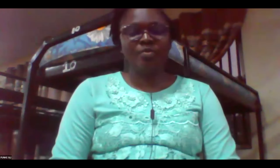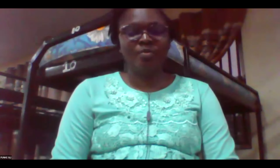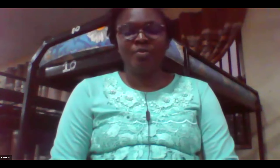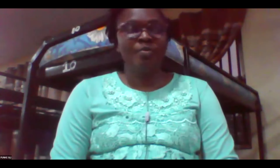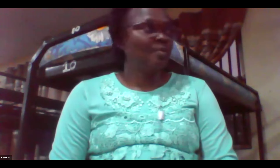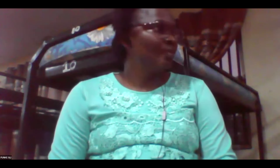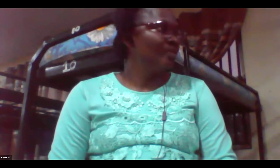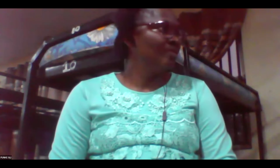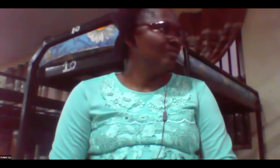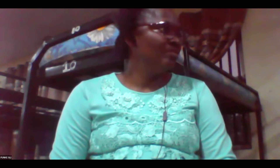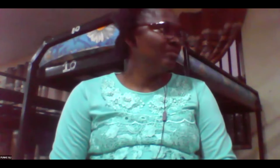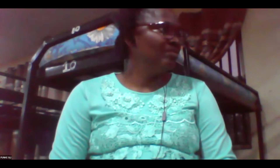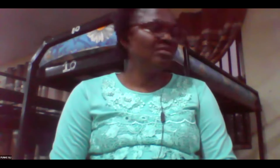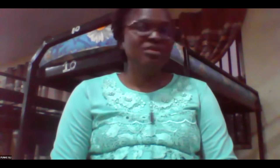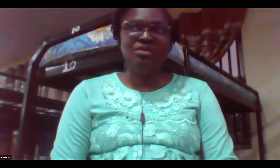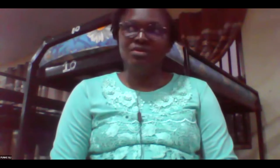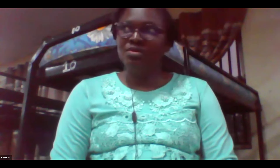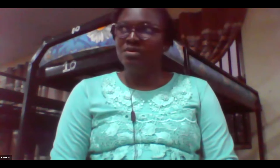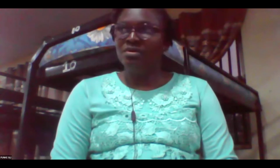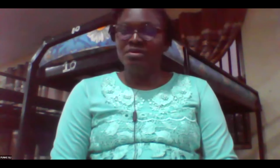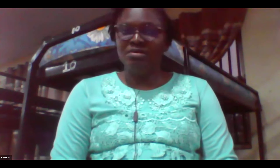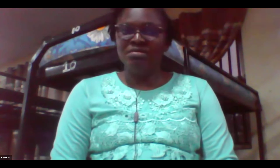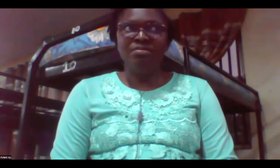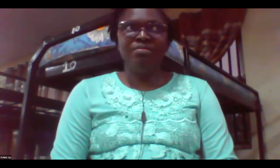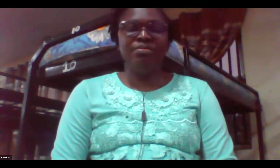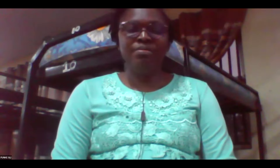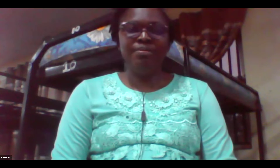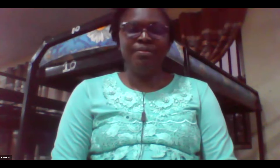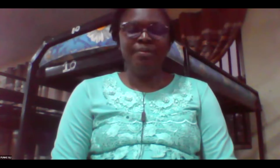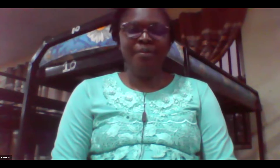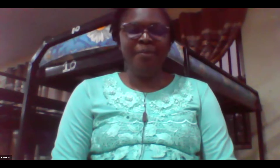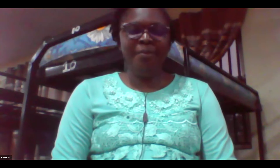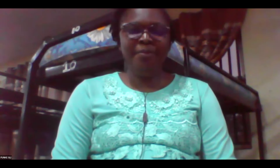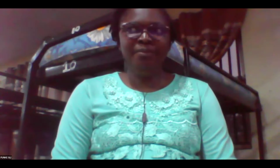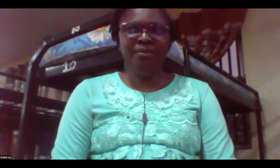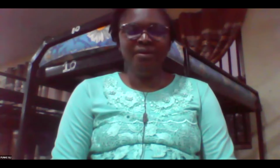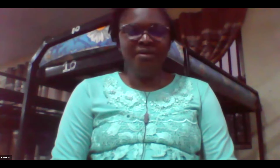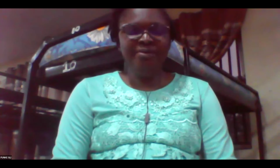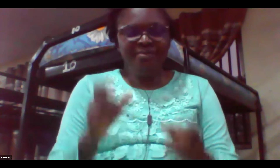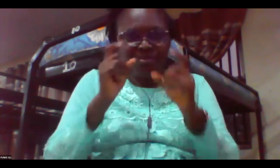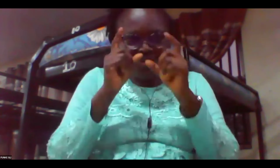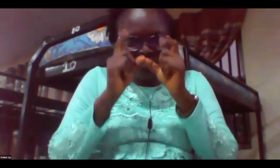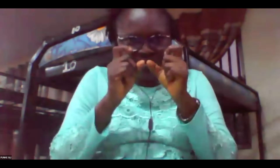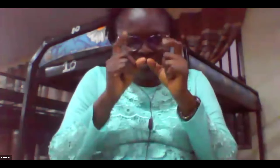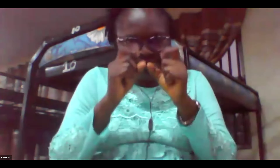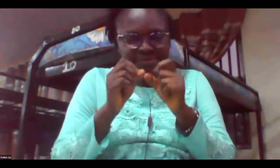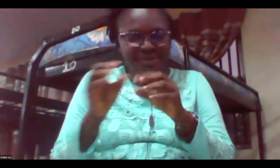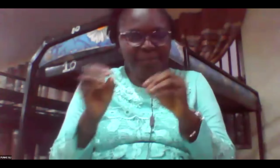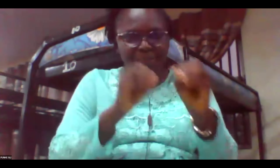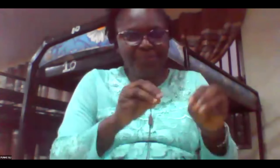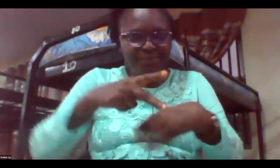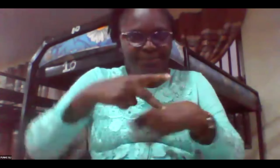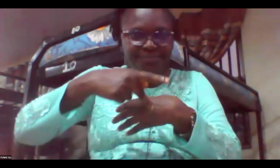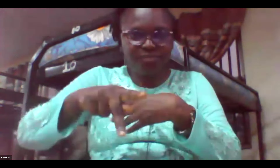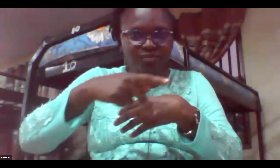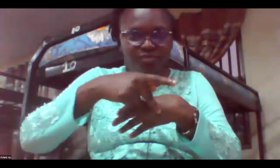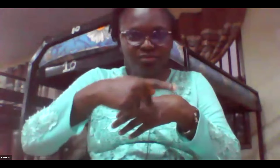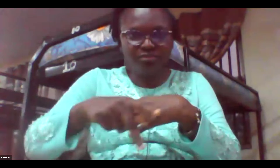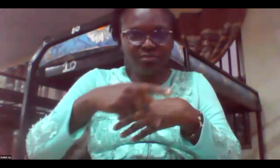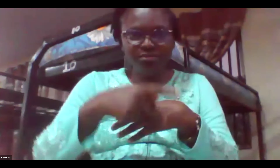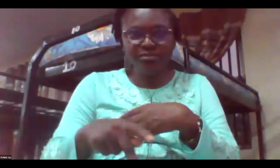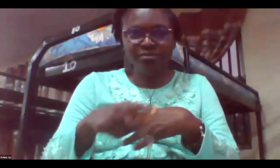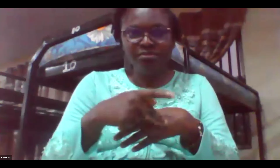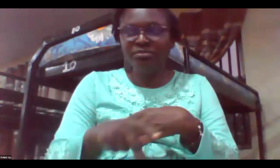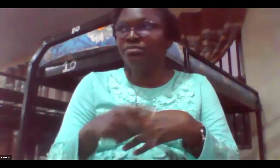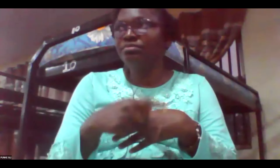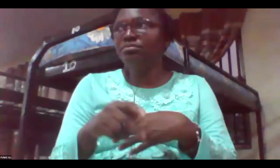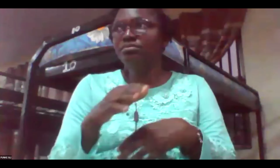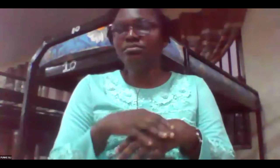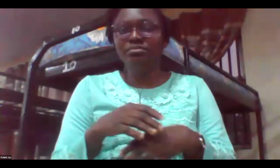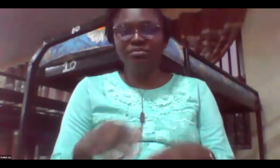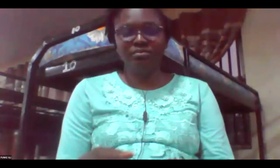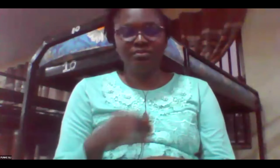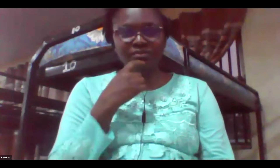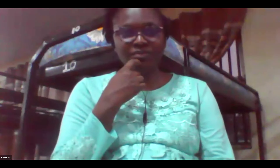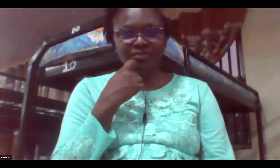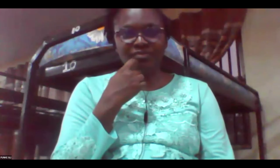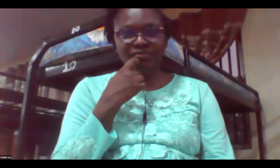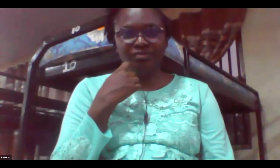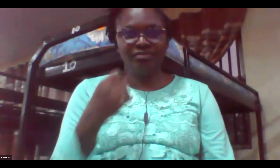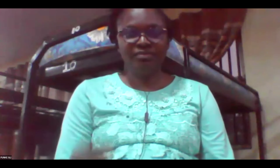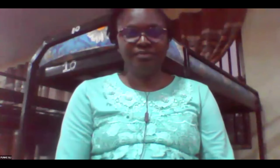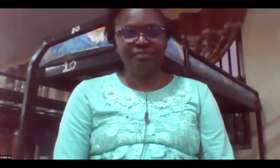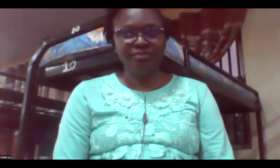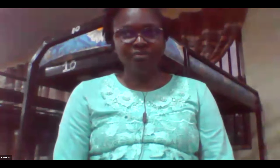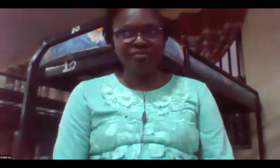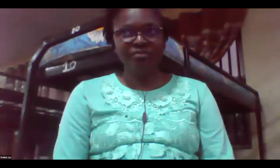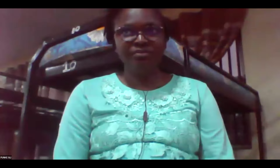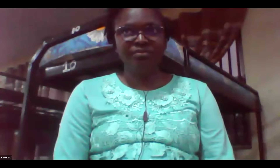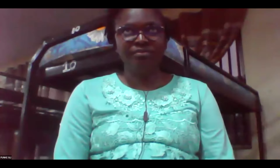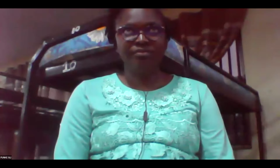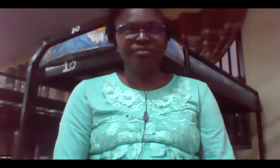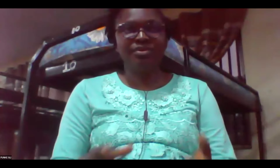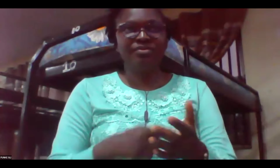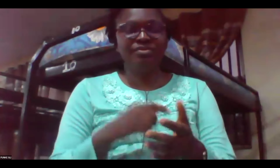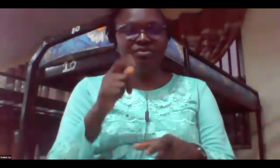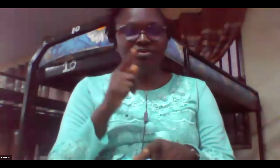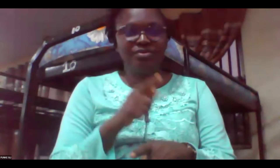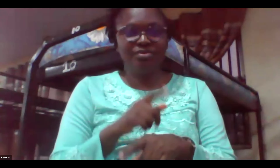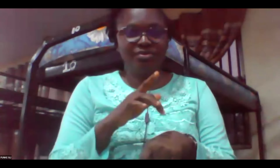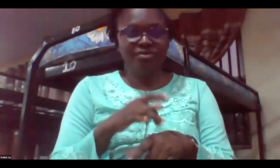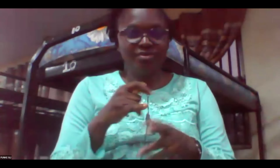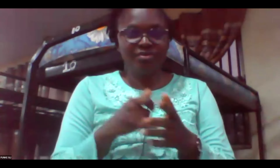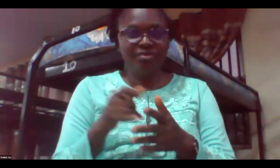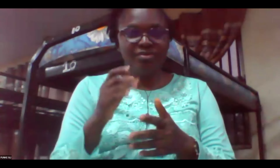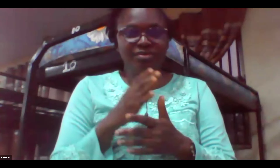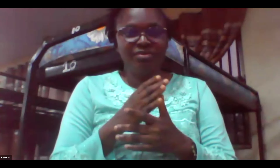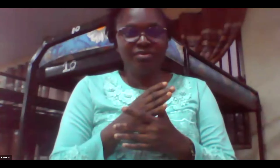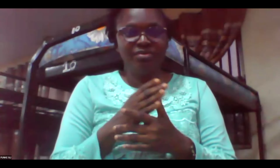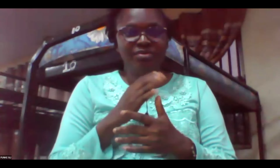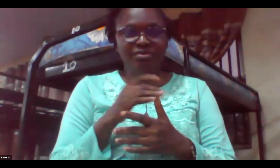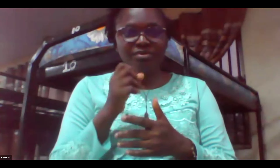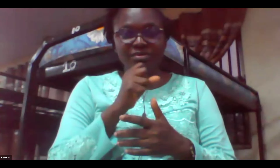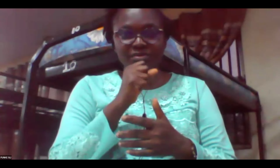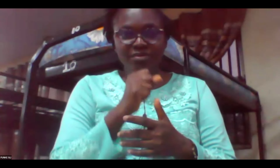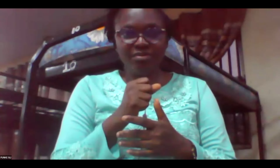Okay. So I think it's clicking. I don't know what you you are showing, but if if you can help me screenshot and drop on the platform so that we can see what it's showing you on your phone so that we can help you guide. So for those, once you just click on it, there are things you are. Gonna see? You see the mic, you see the video.